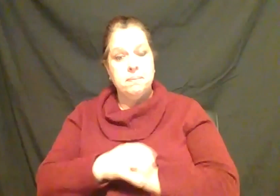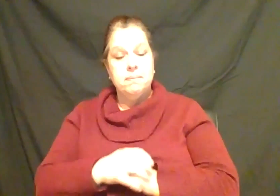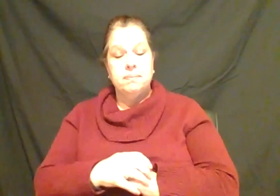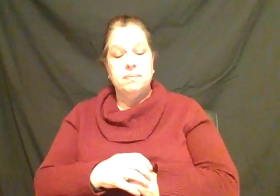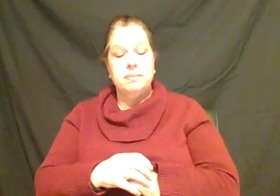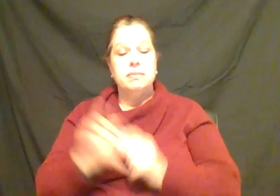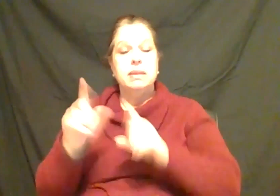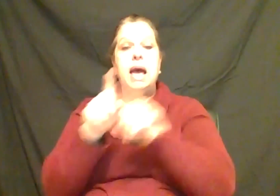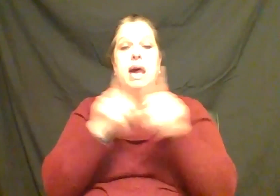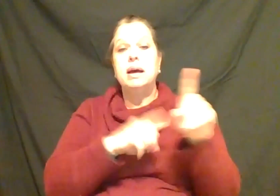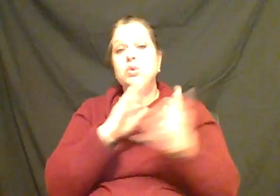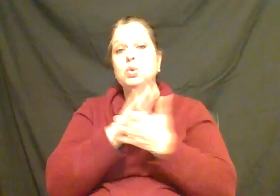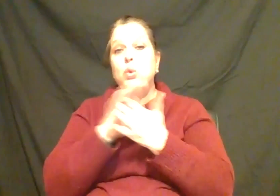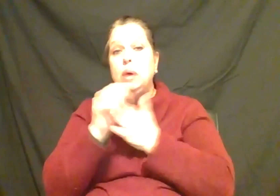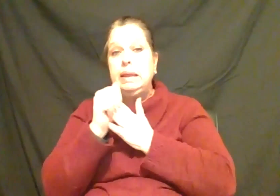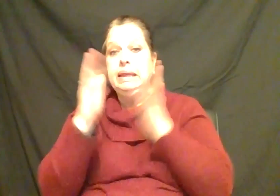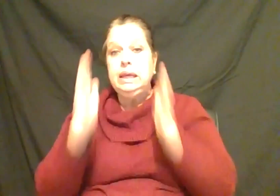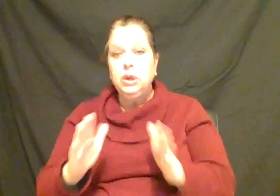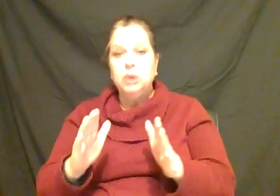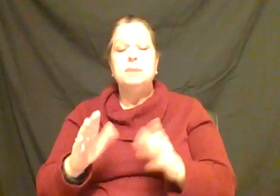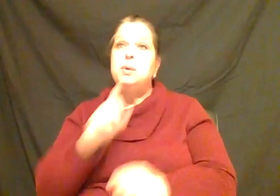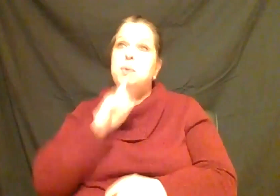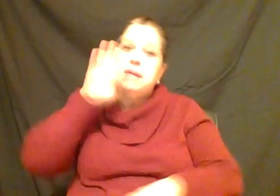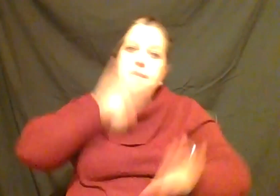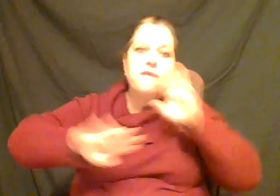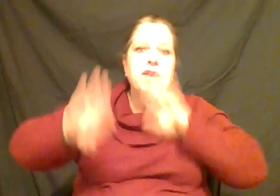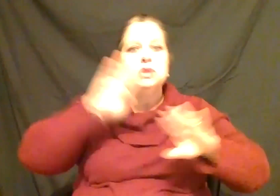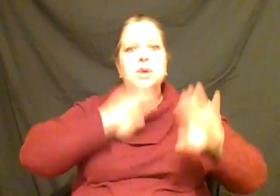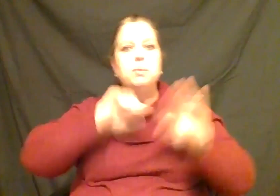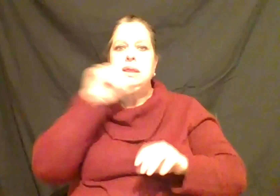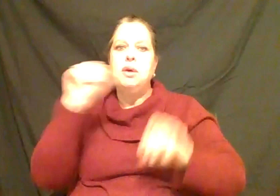counselors it can be extremely frustrating when they do not have that possibility and they need